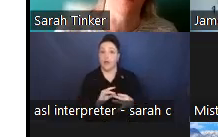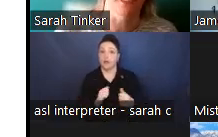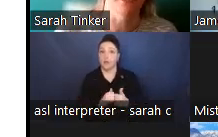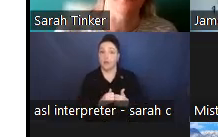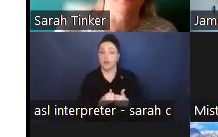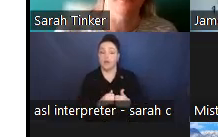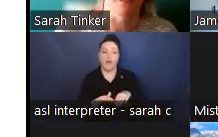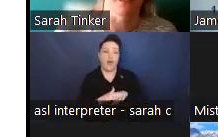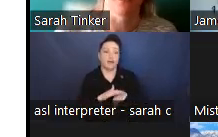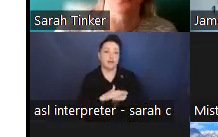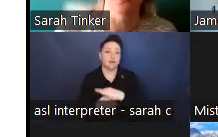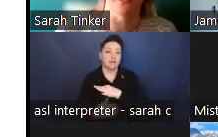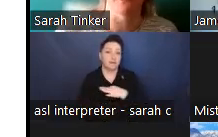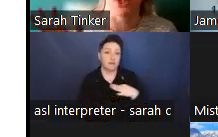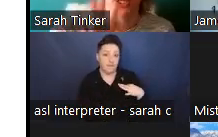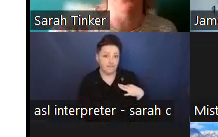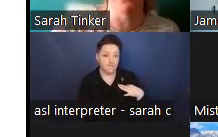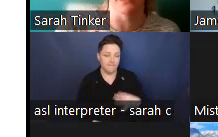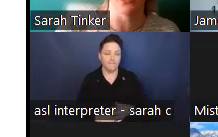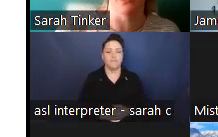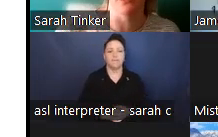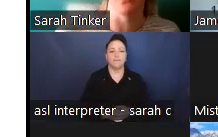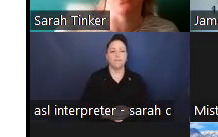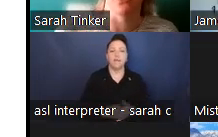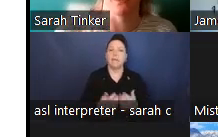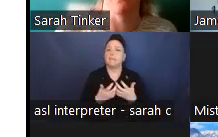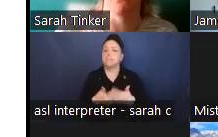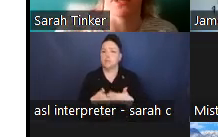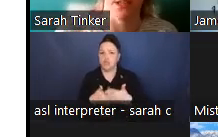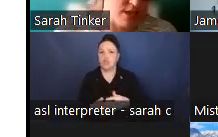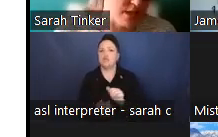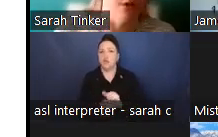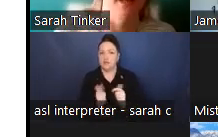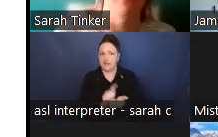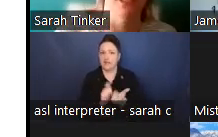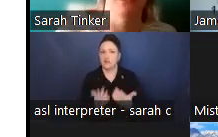and ultimately some machine translation to do translation into more languages.